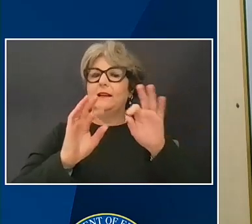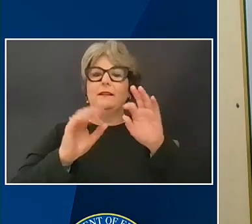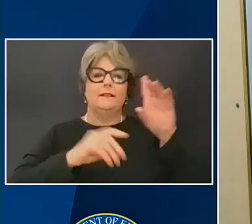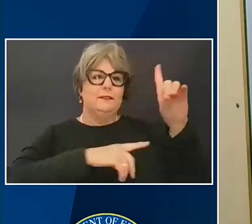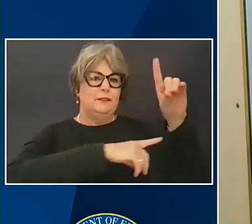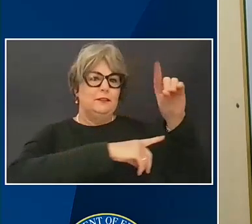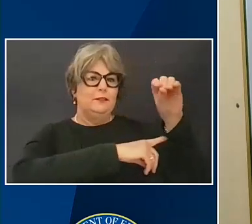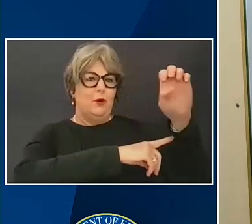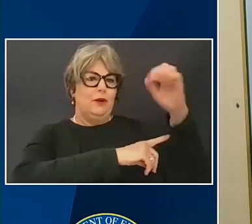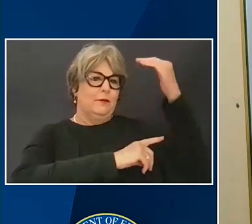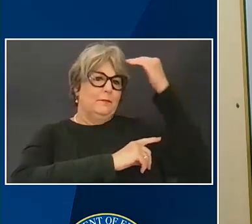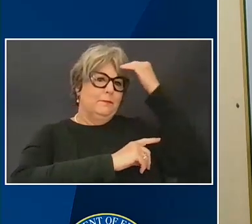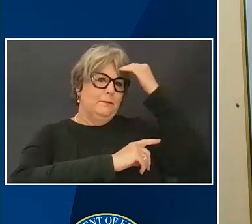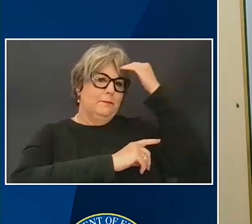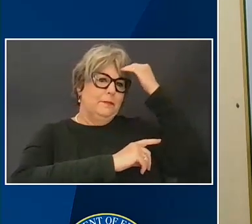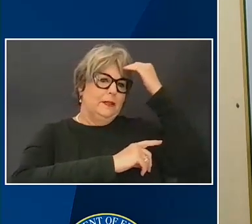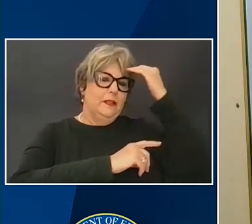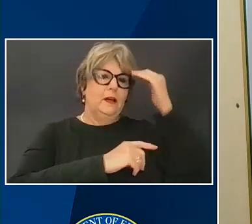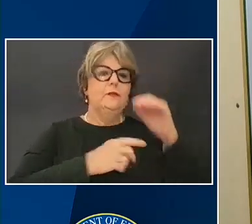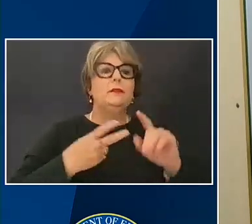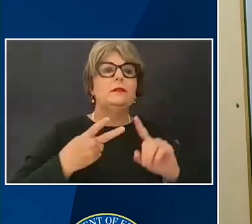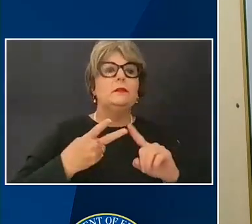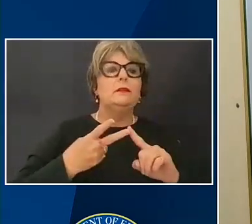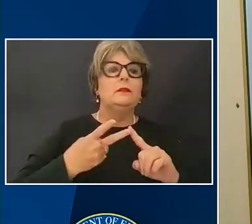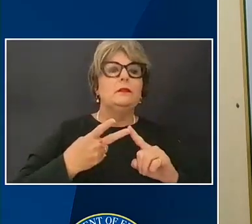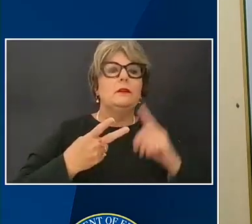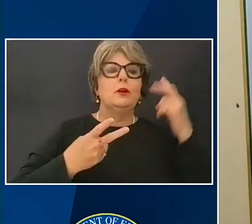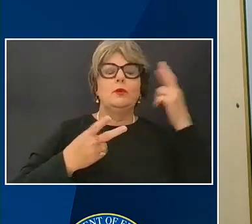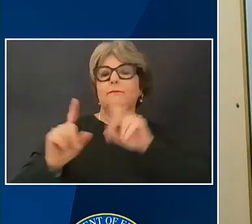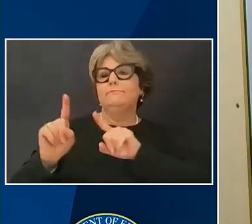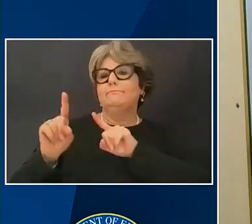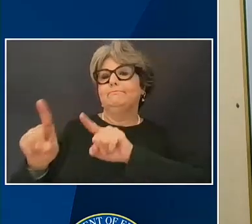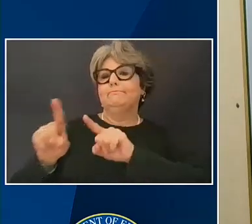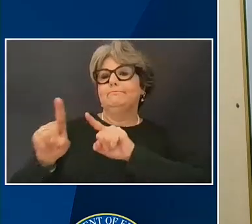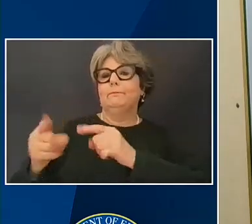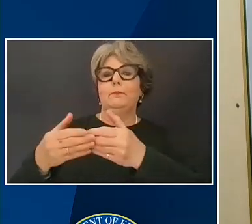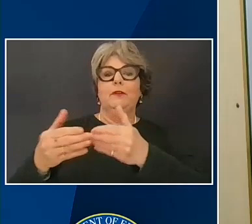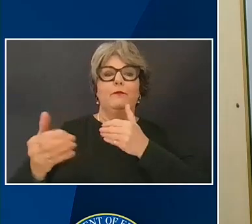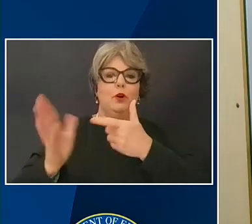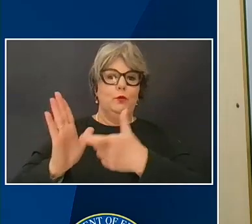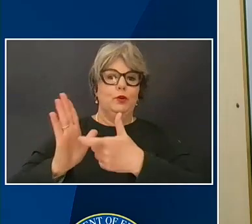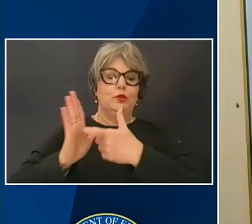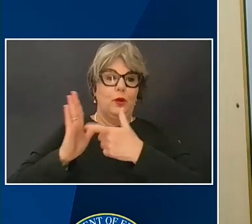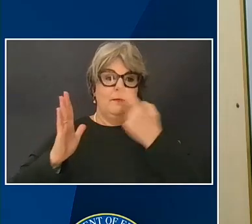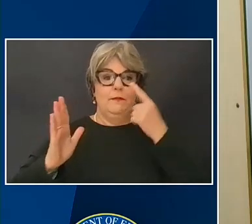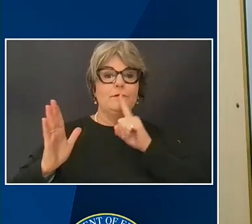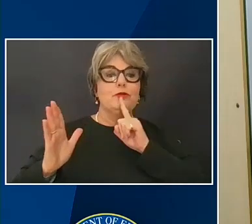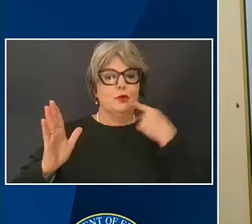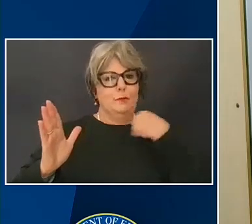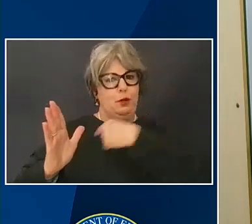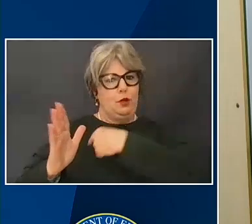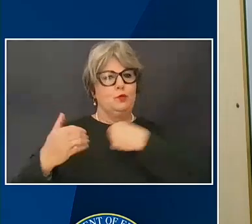Capella, we've been taking attendance since before it was a requirement for sure because we have those LMS records that